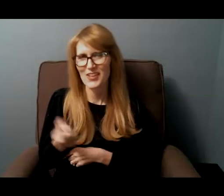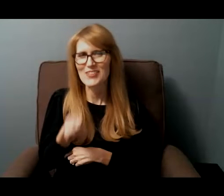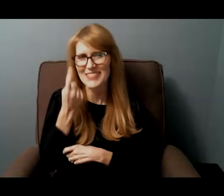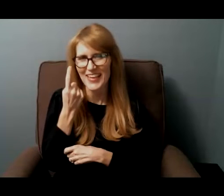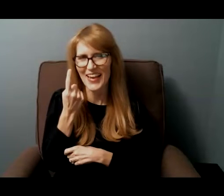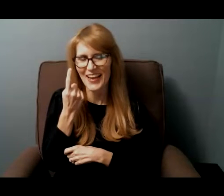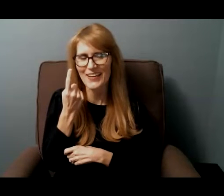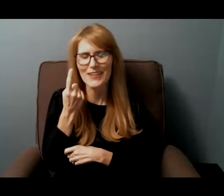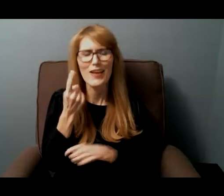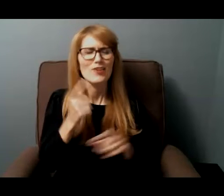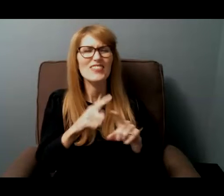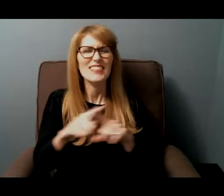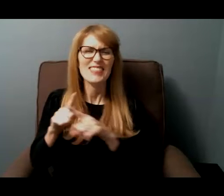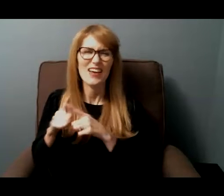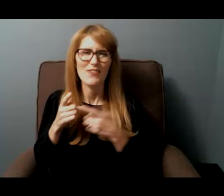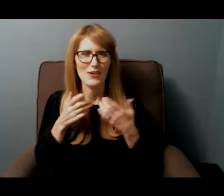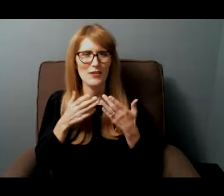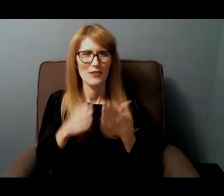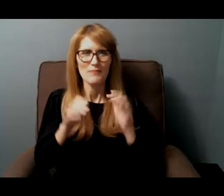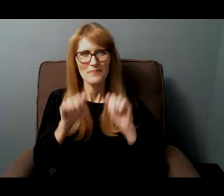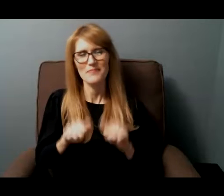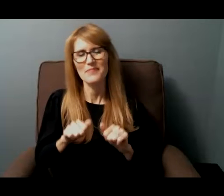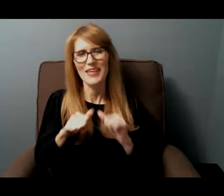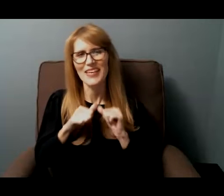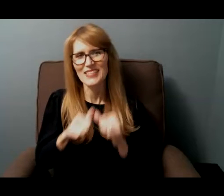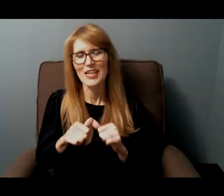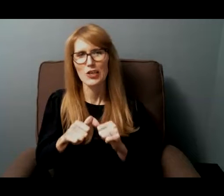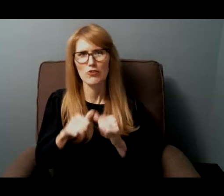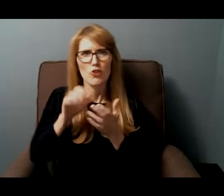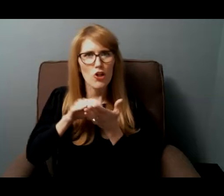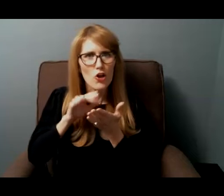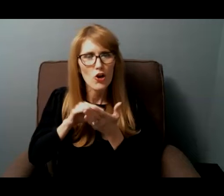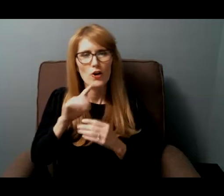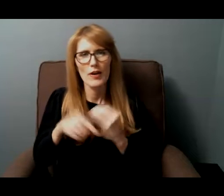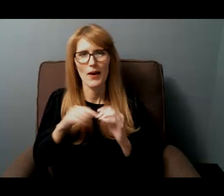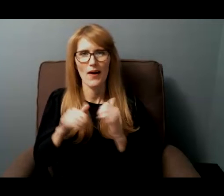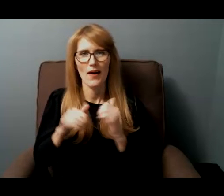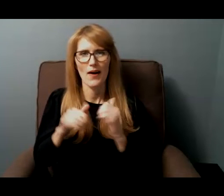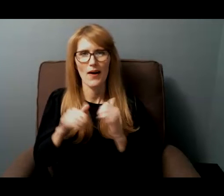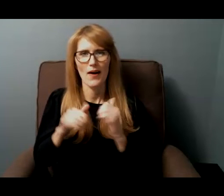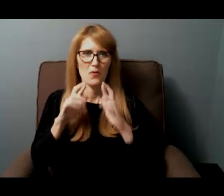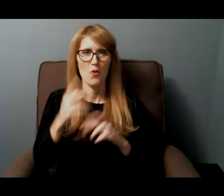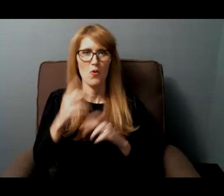of ways you can go about continuing to build your knowledge around how to report for SSDI,